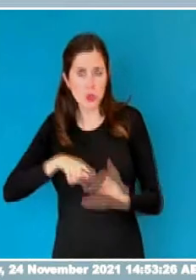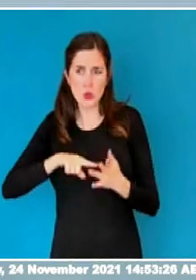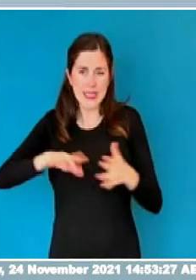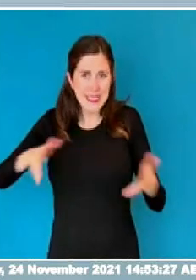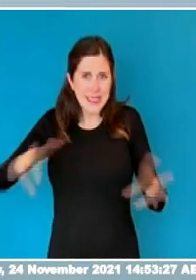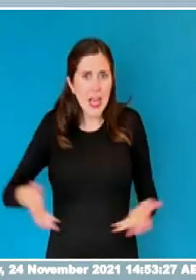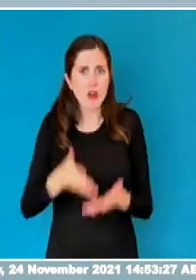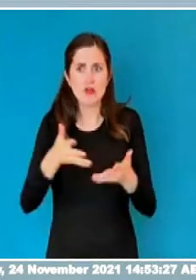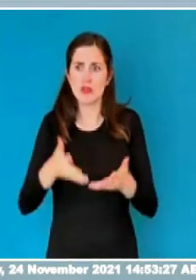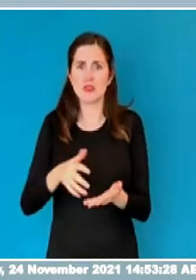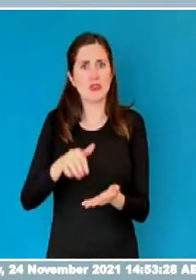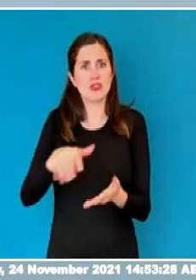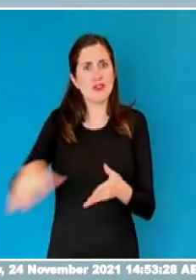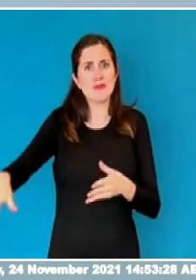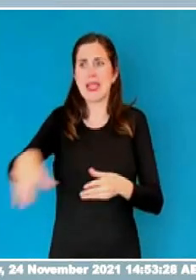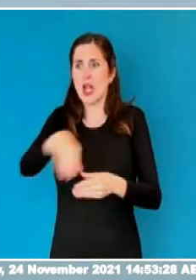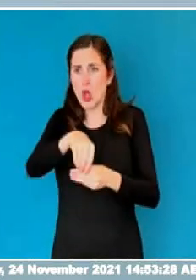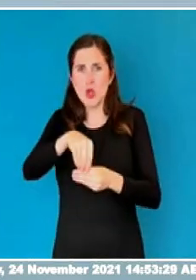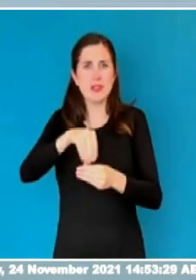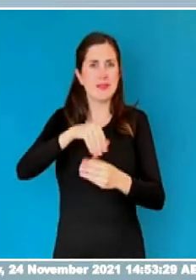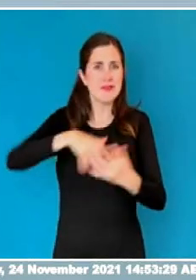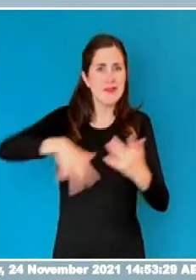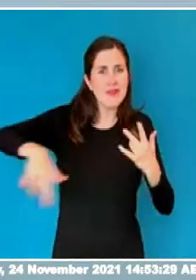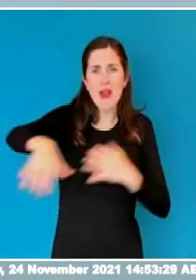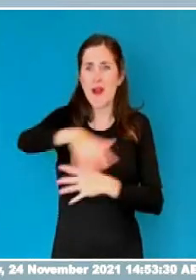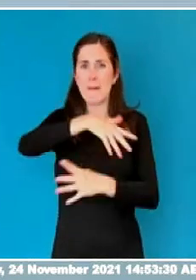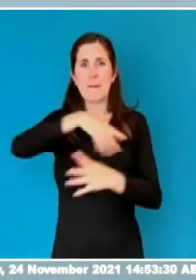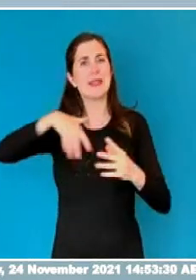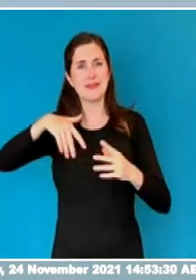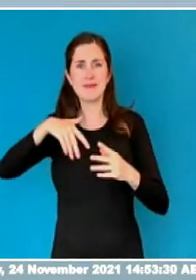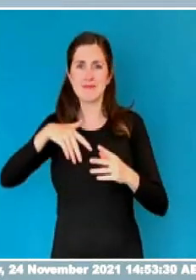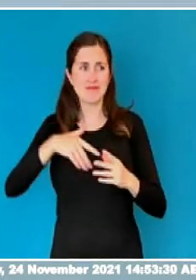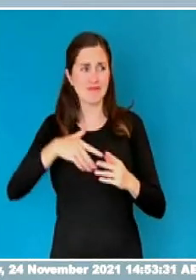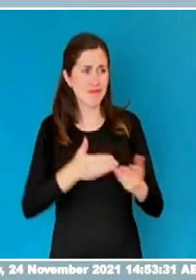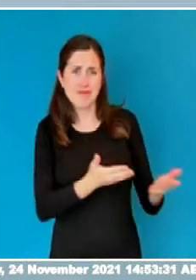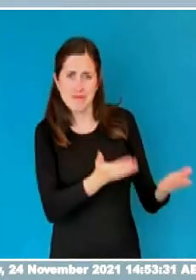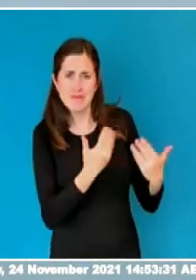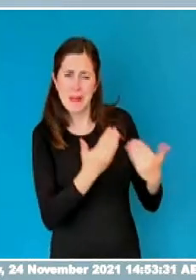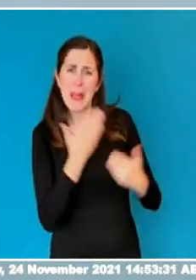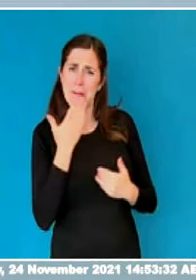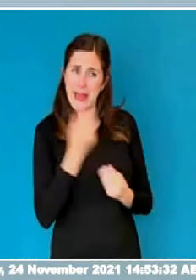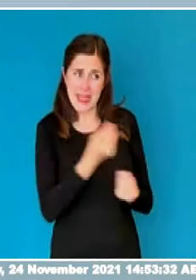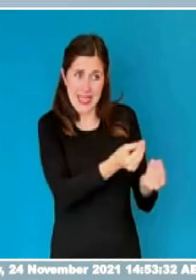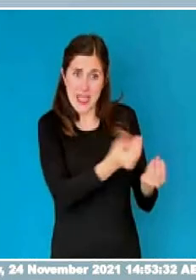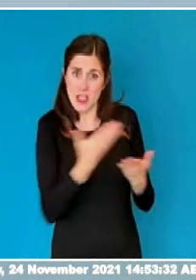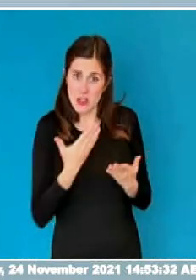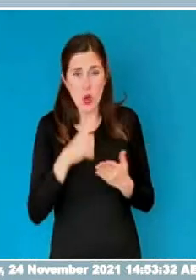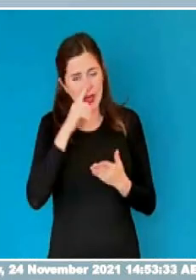culture of disclosure and sharing of the things that they might need to get themselves going well in the workplace.